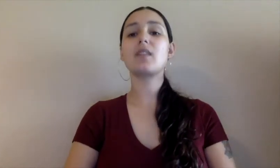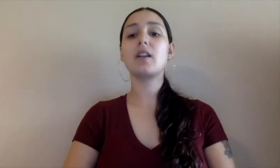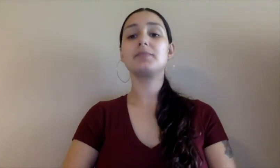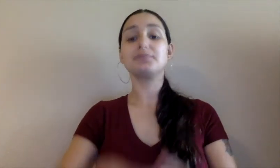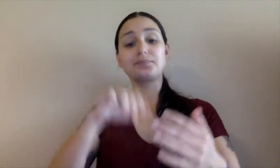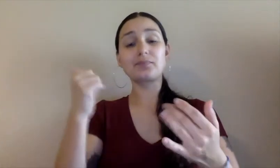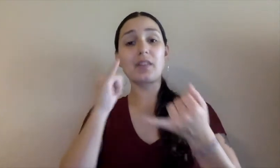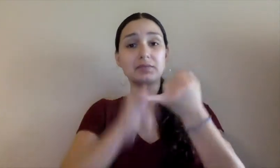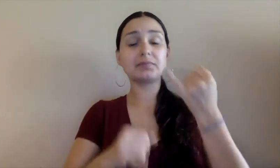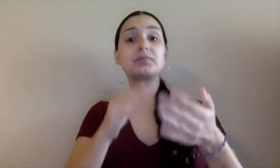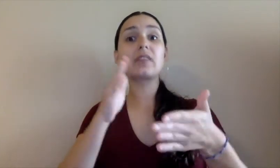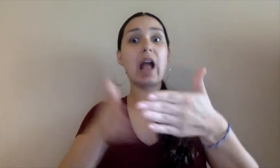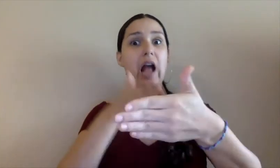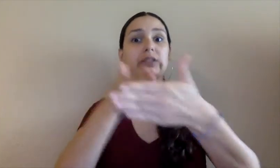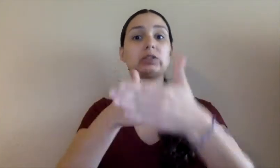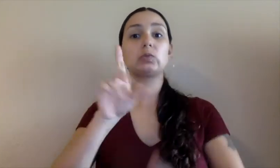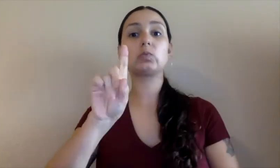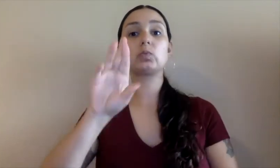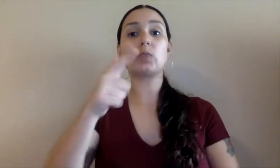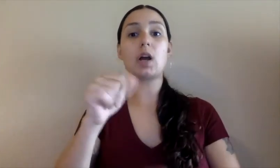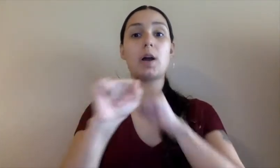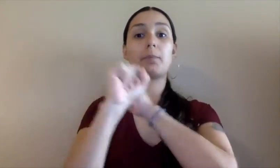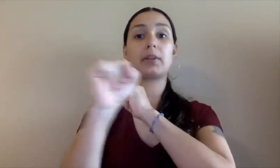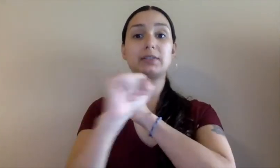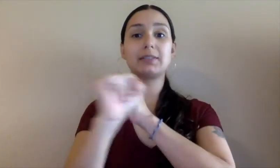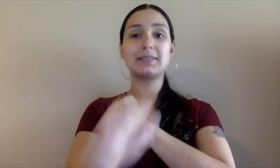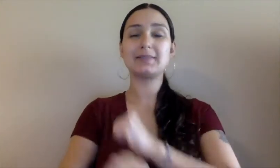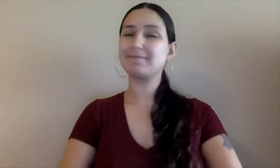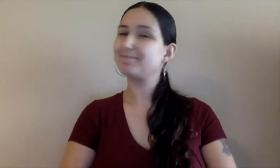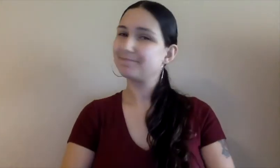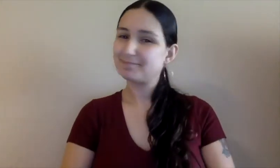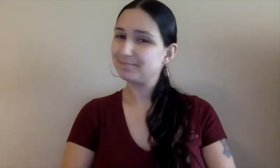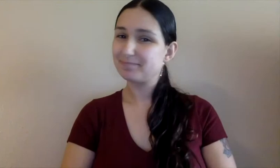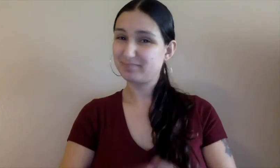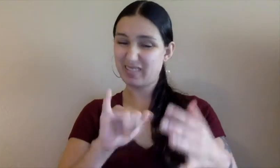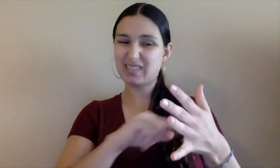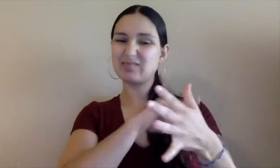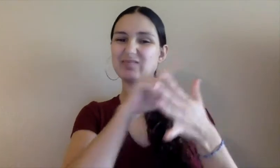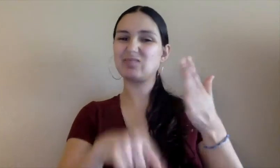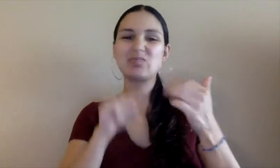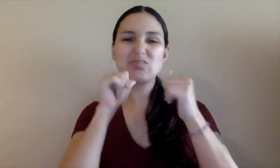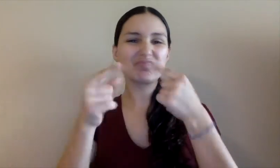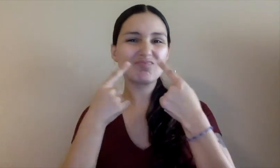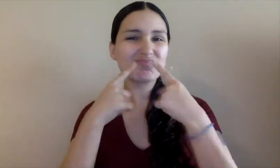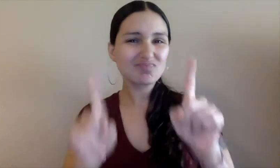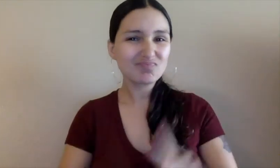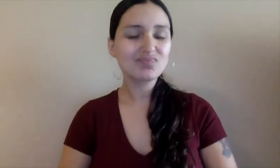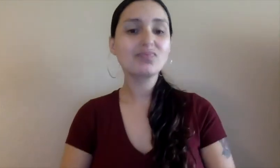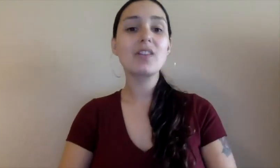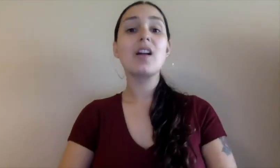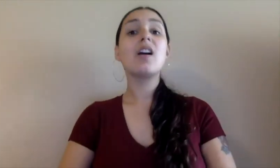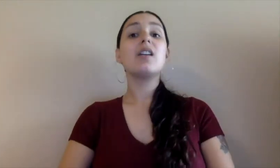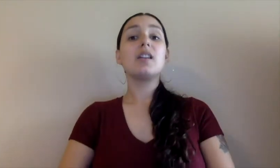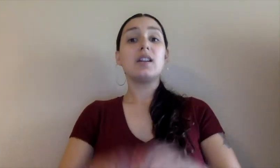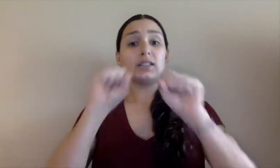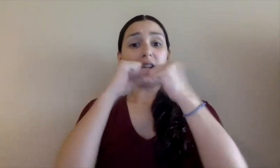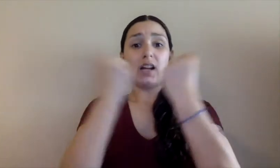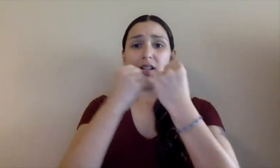Anti-Drug Public Service Announcements. These strategies are not effective.